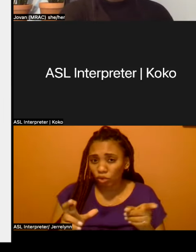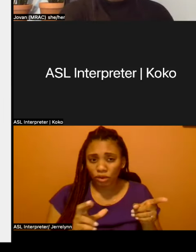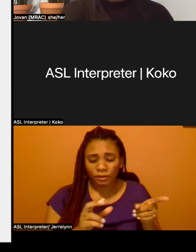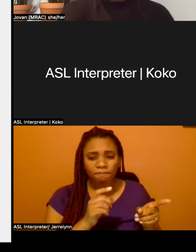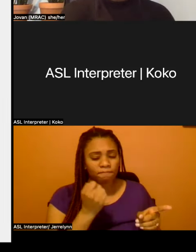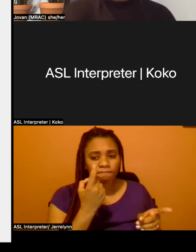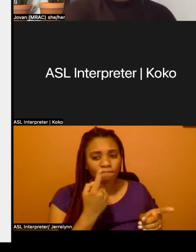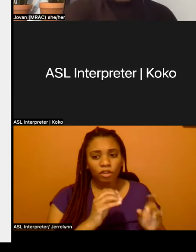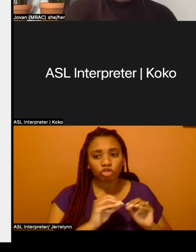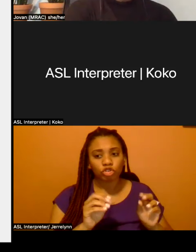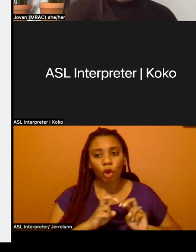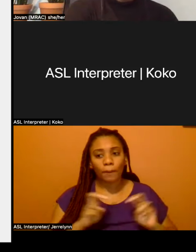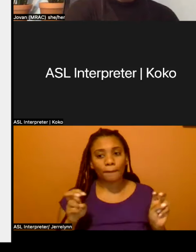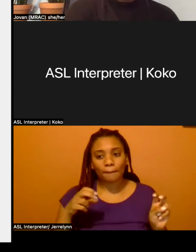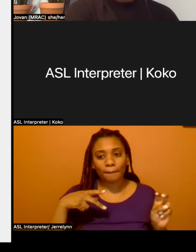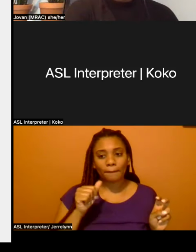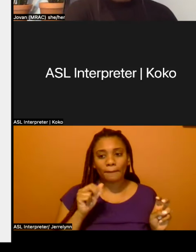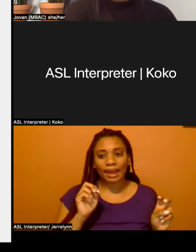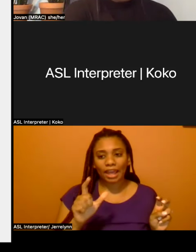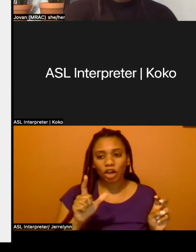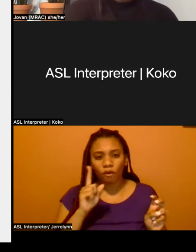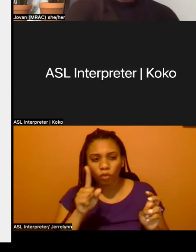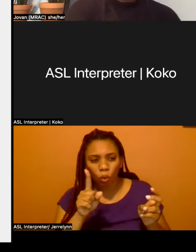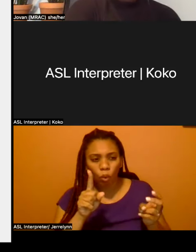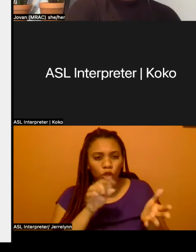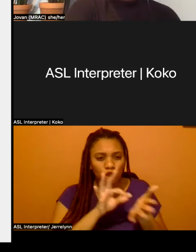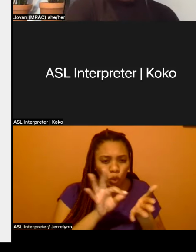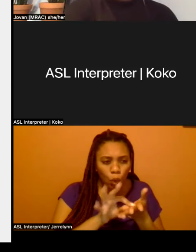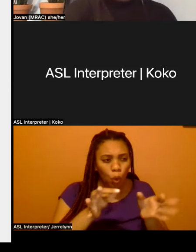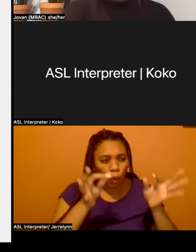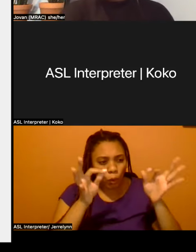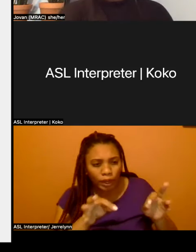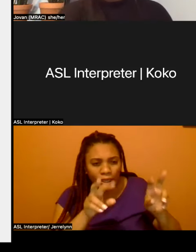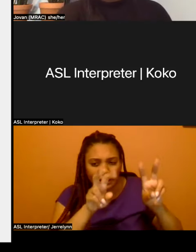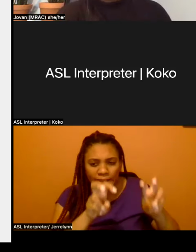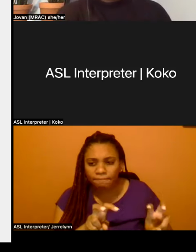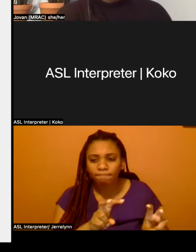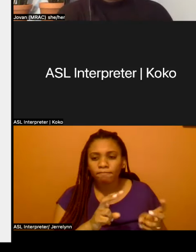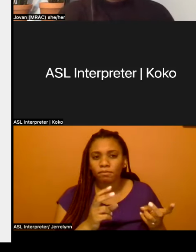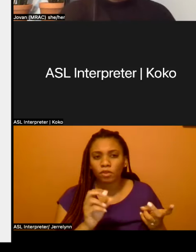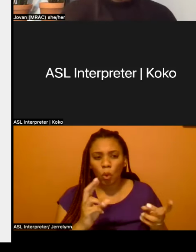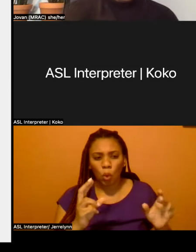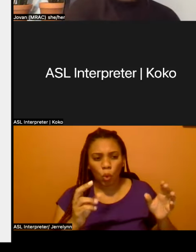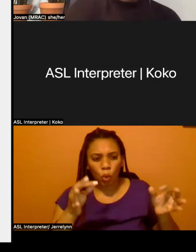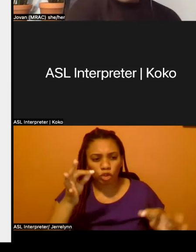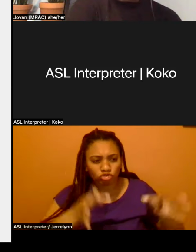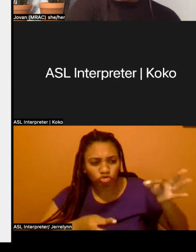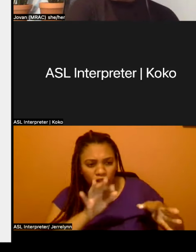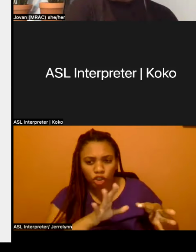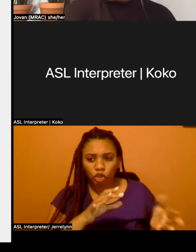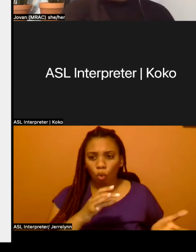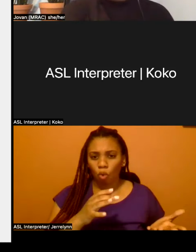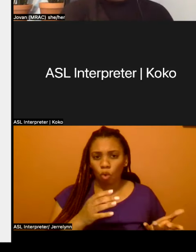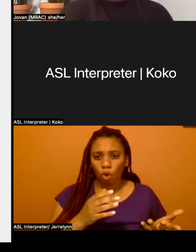that makes like scoring considerations or judgements about the quality of the application